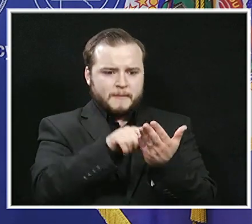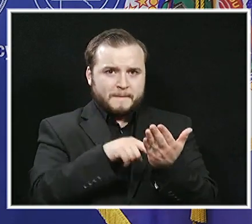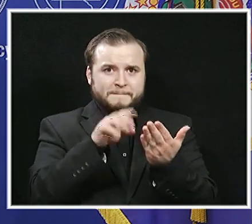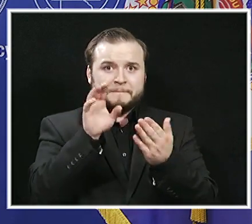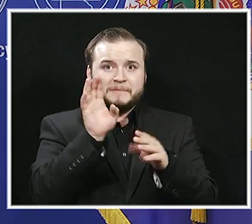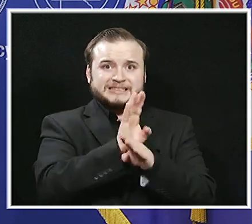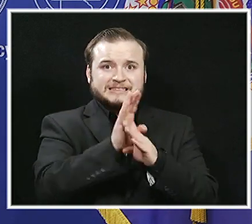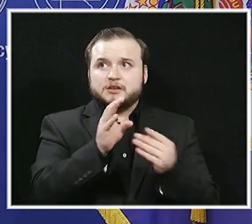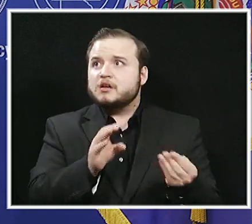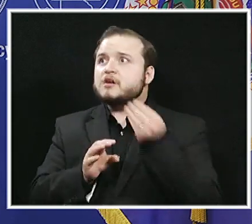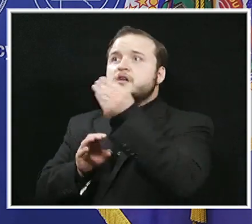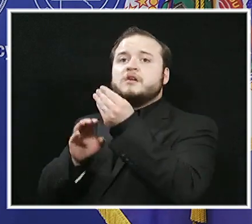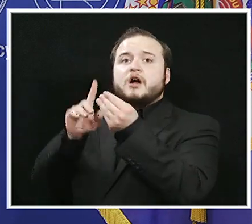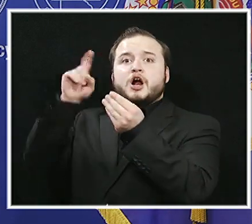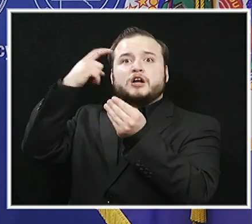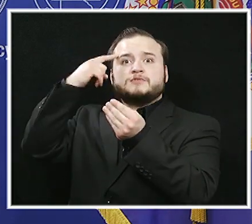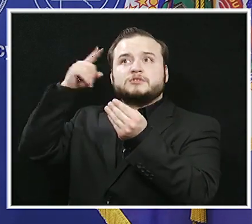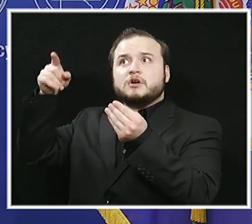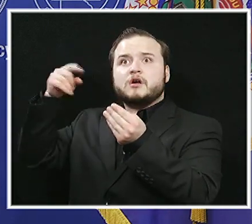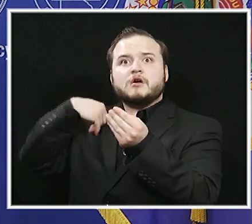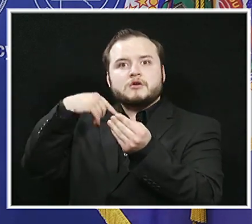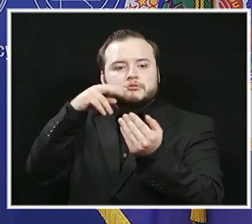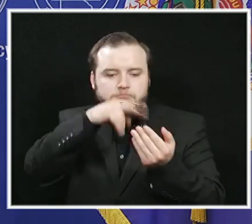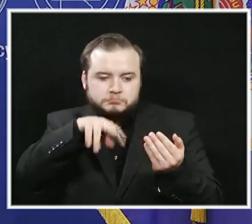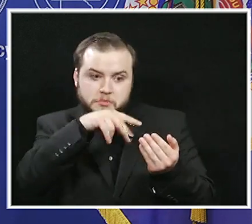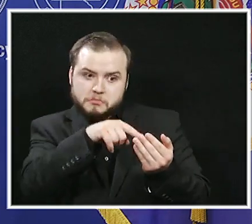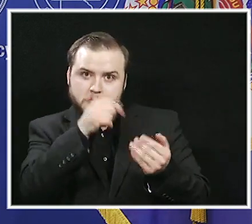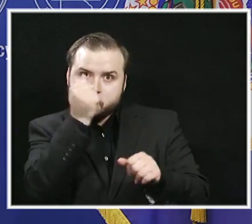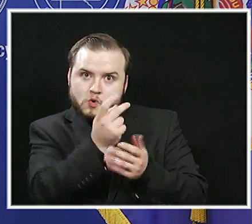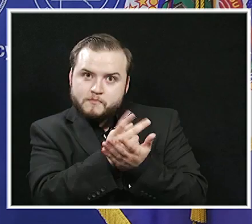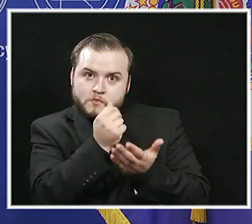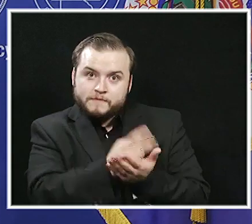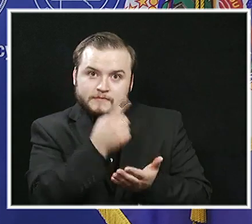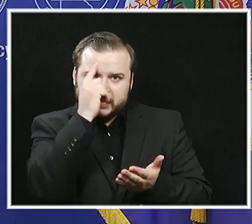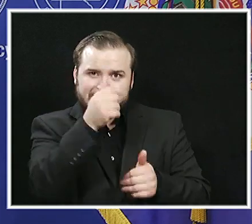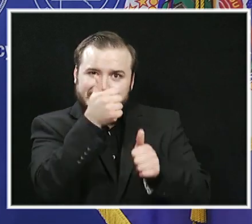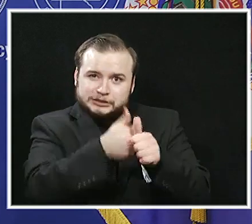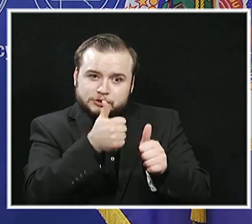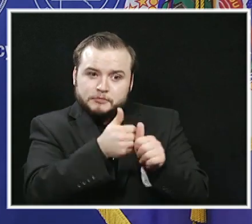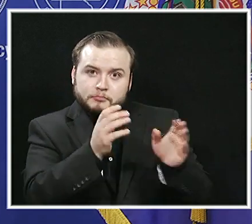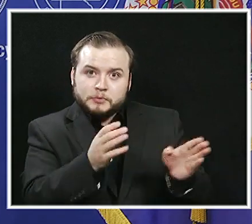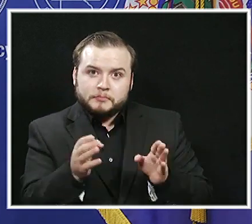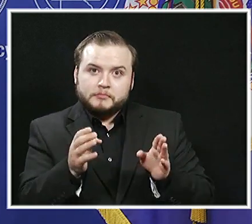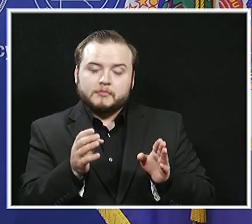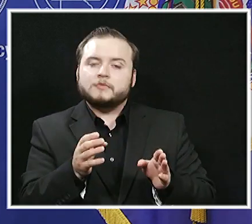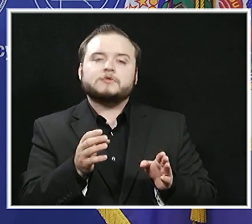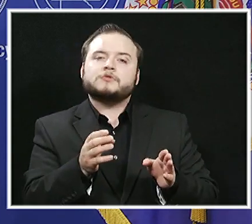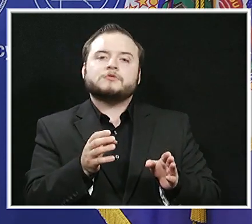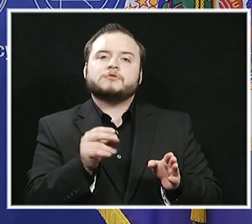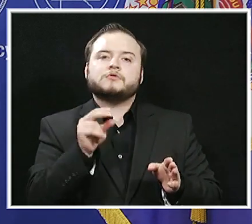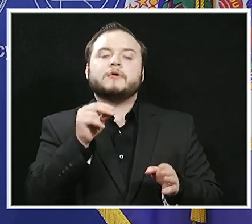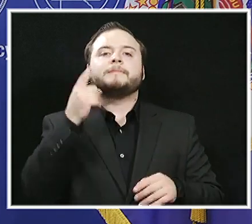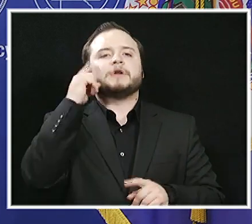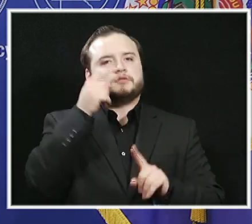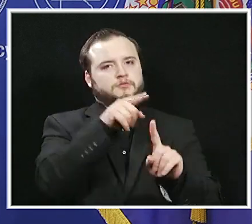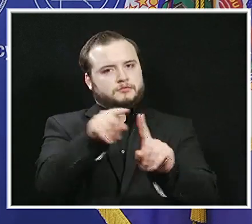submit those plans to state government, we're not reviewing them one by one, again, we're talking about 10,000 businesses that are now going to be coming back